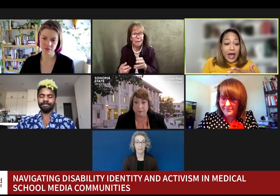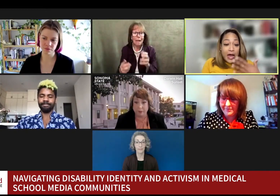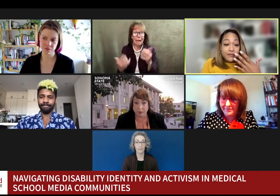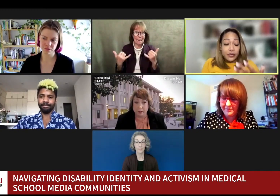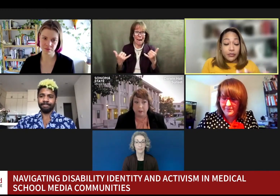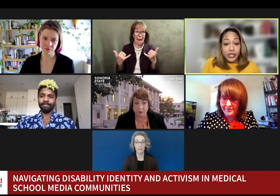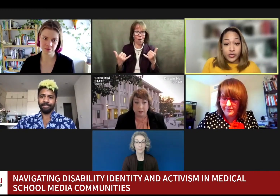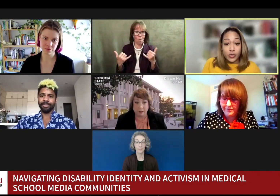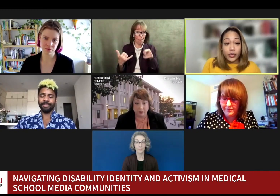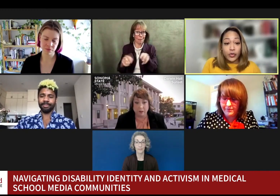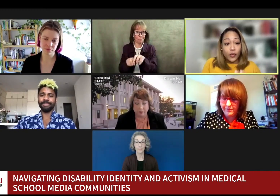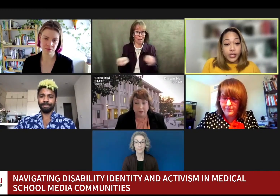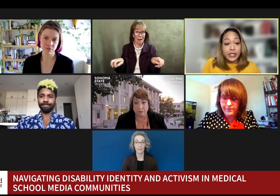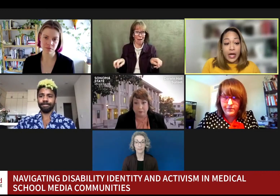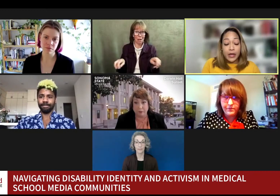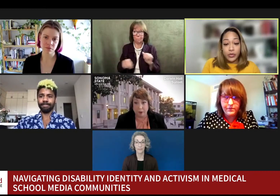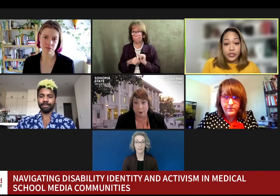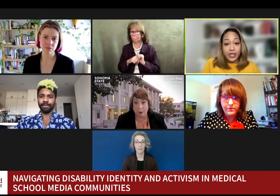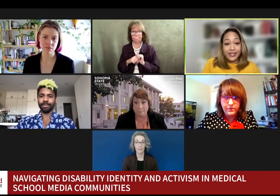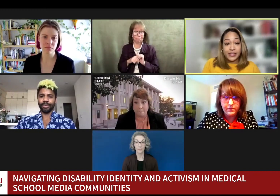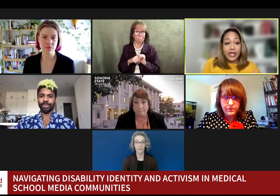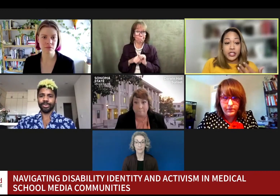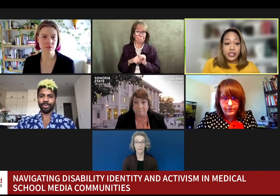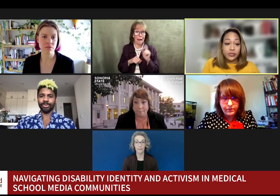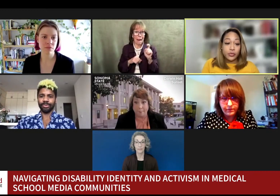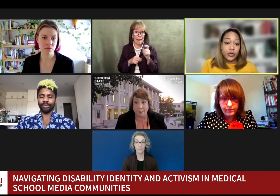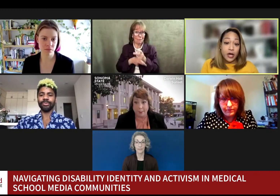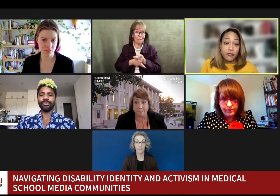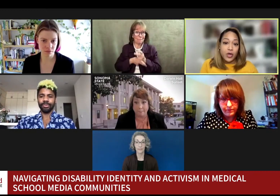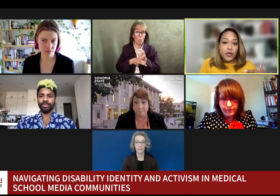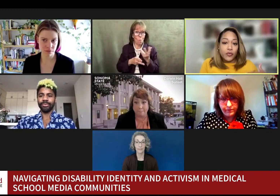I have to make sure that the words that I'm using is digestible enough.